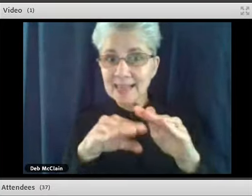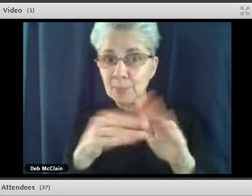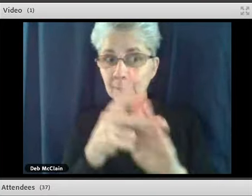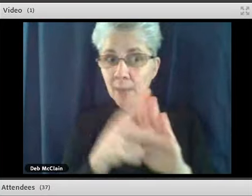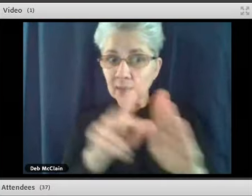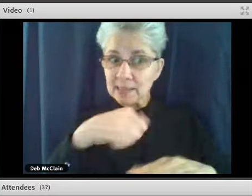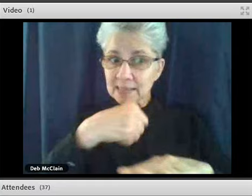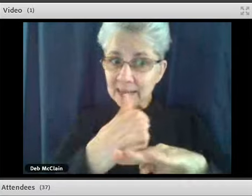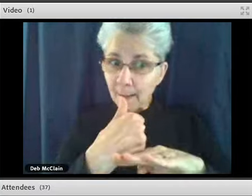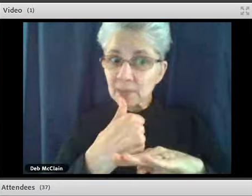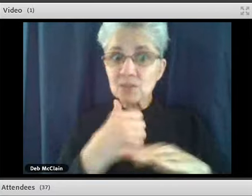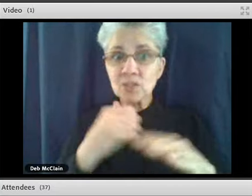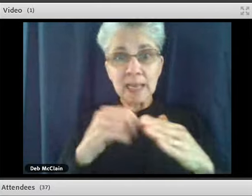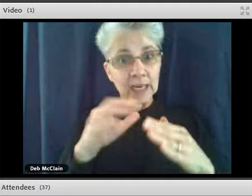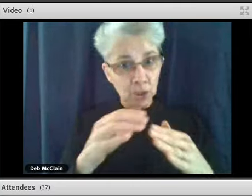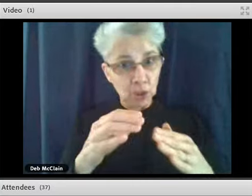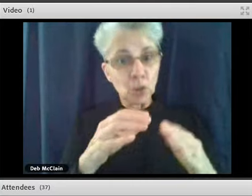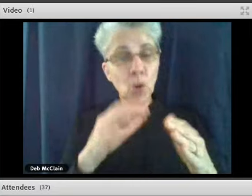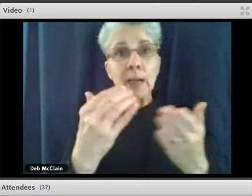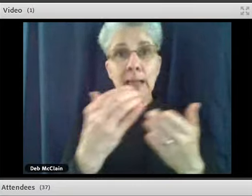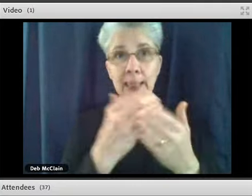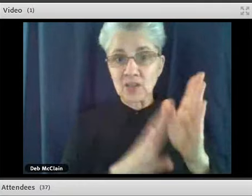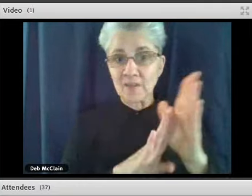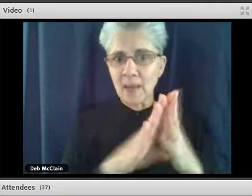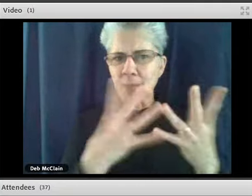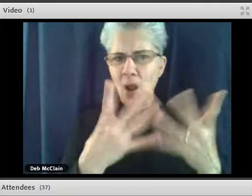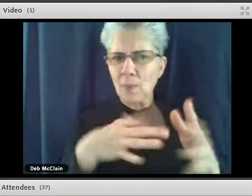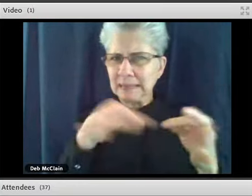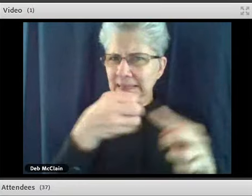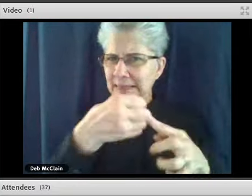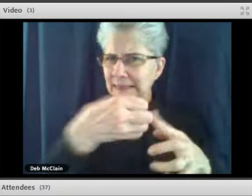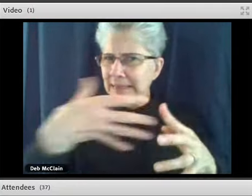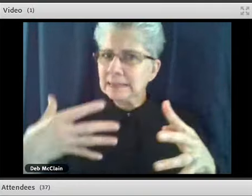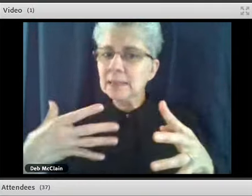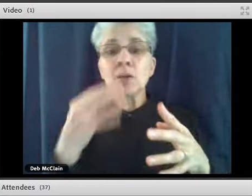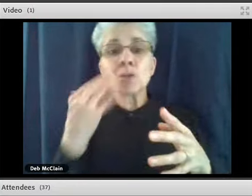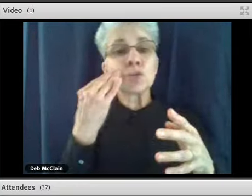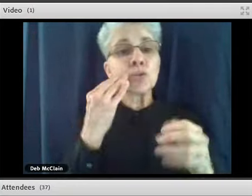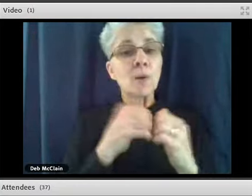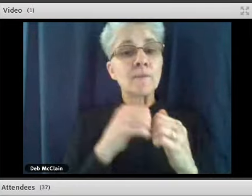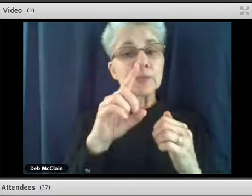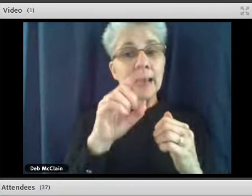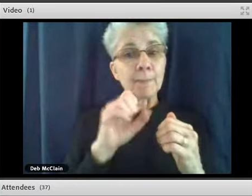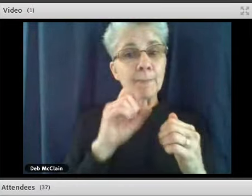Do you have accessibility policies in place? Are they in your collection development? Are they spelled out?